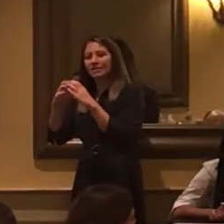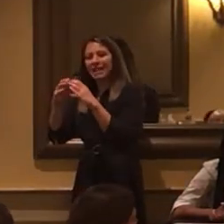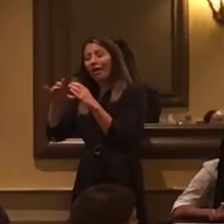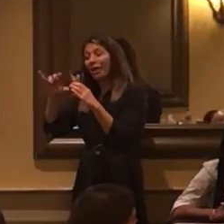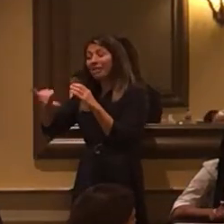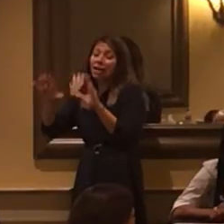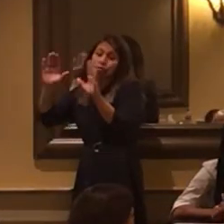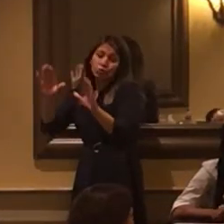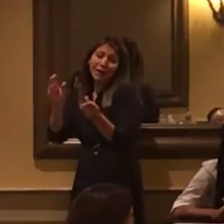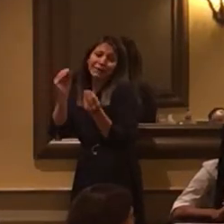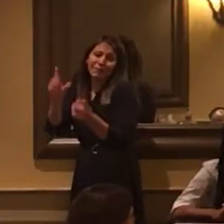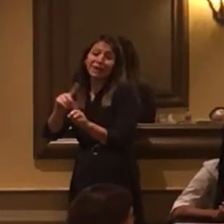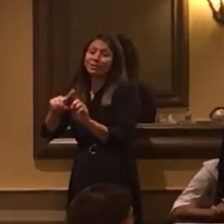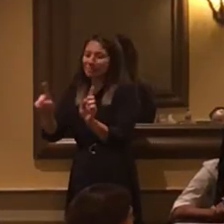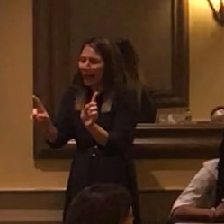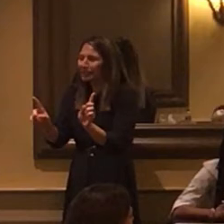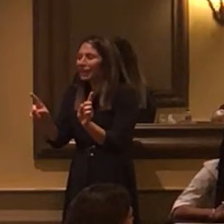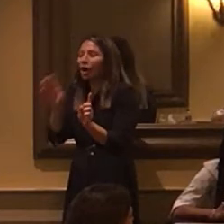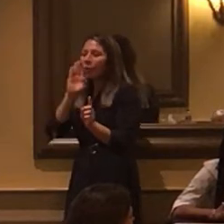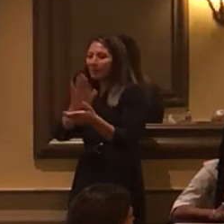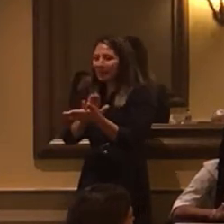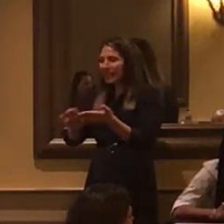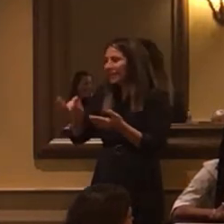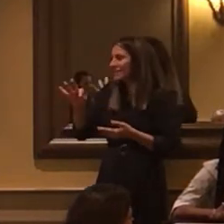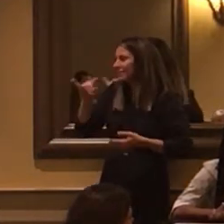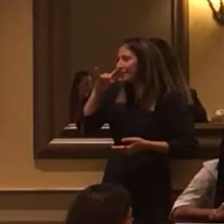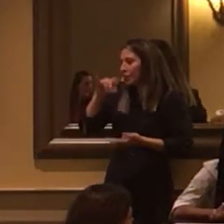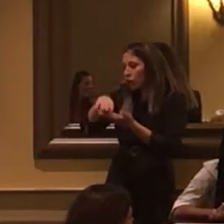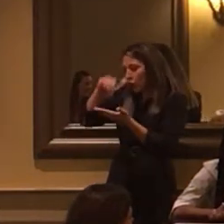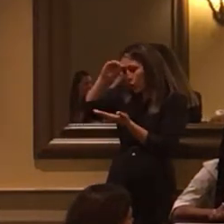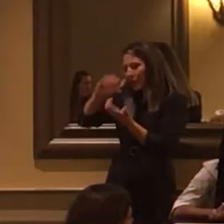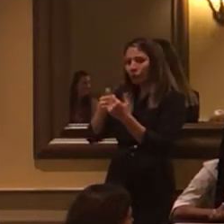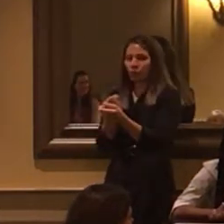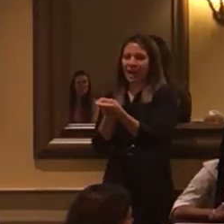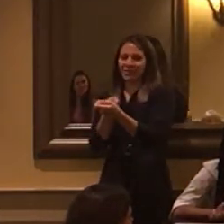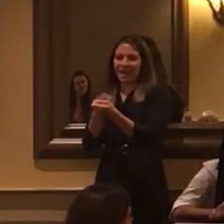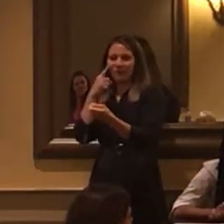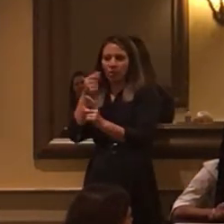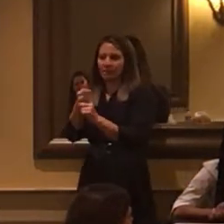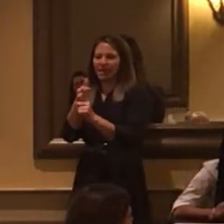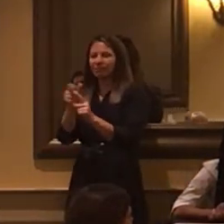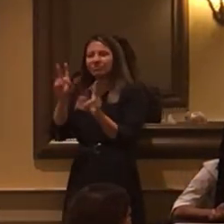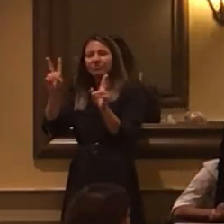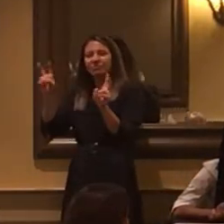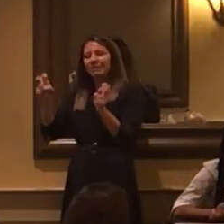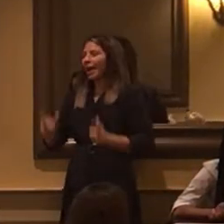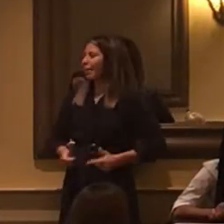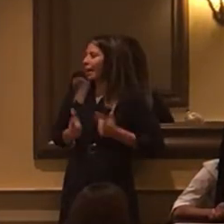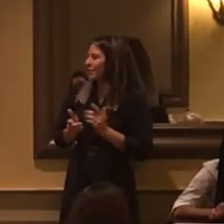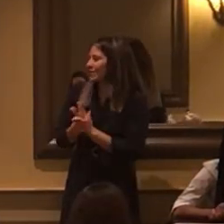to learn how to advocate for themselves. You know, life skills. Like positive... like learn themselves